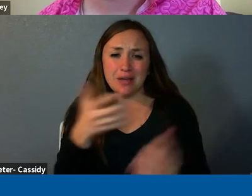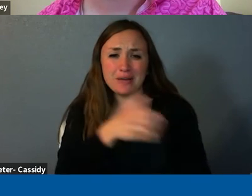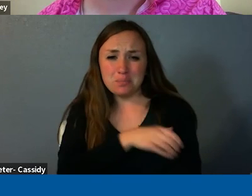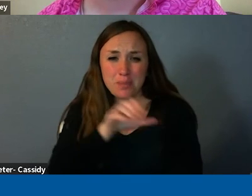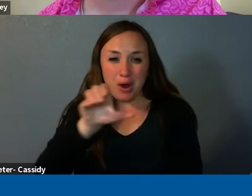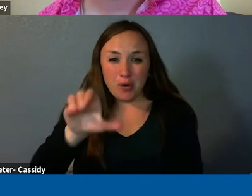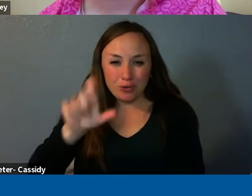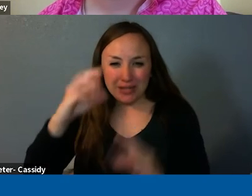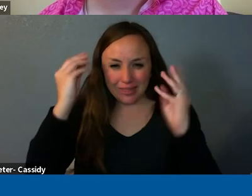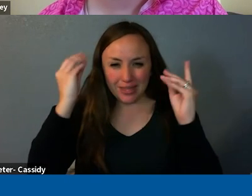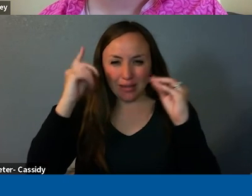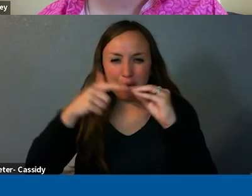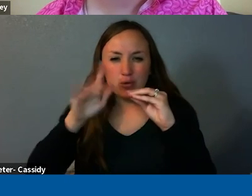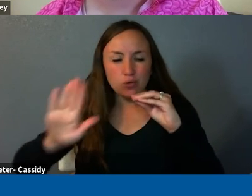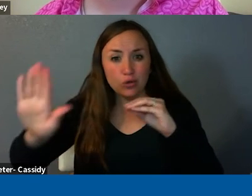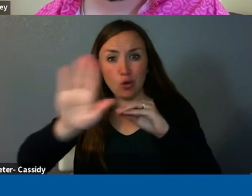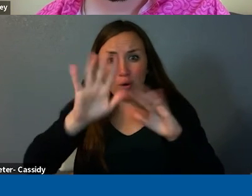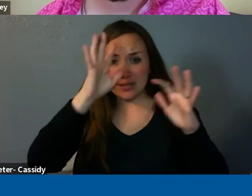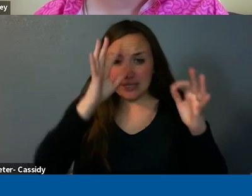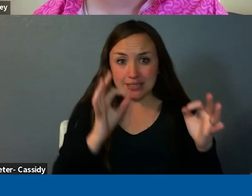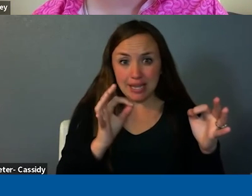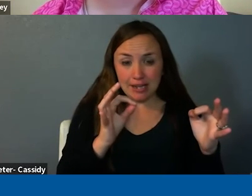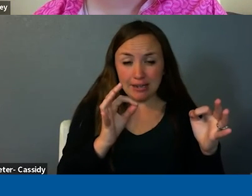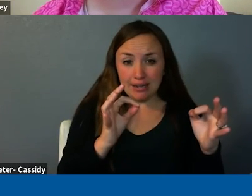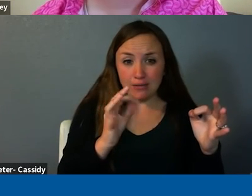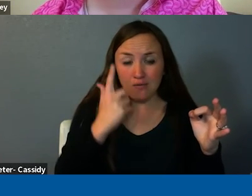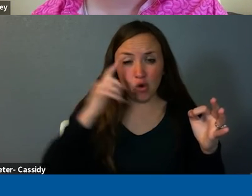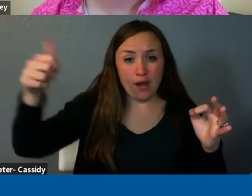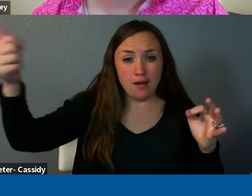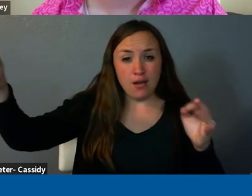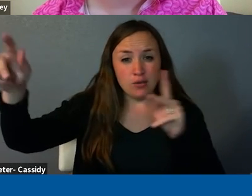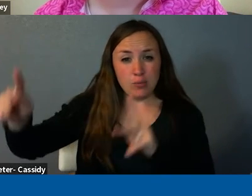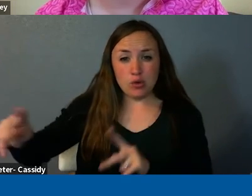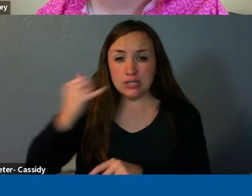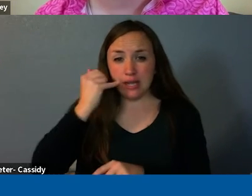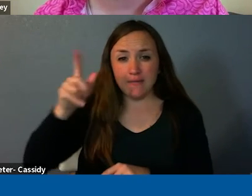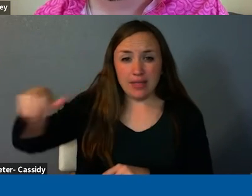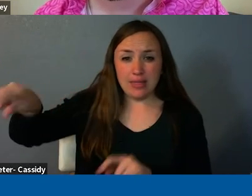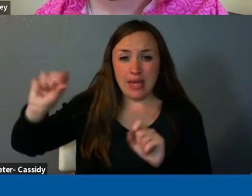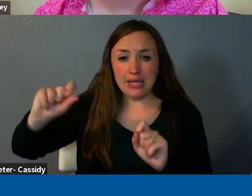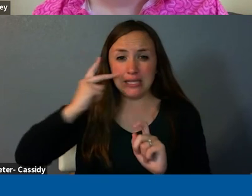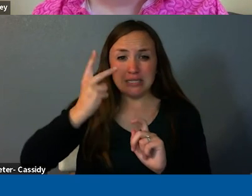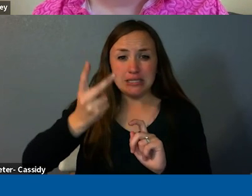where you're making choices for another individual, whether or not they can see this image